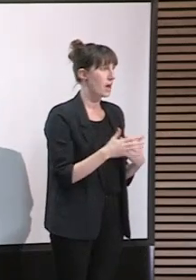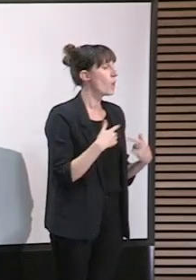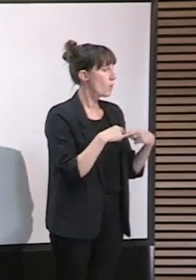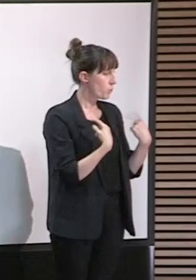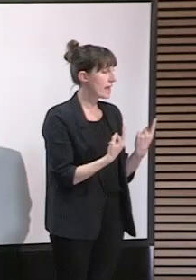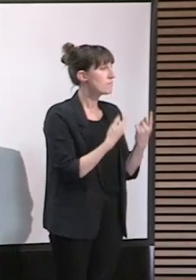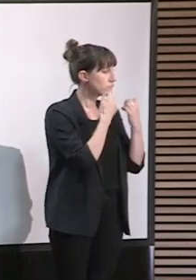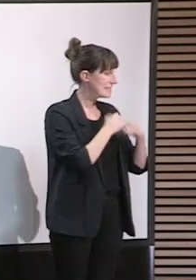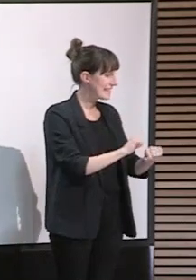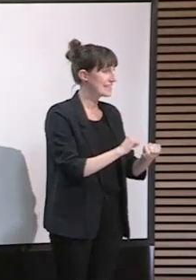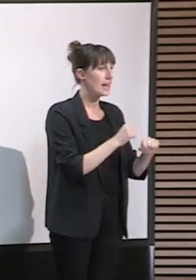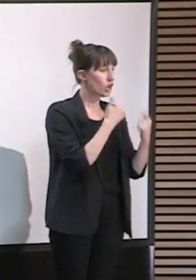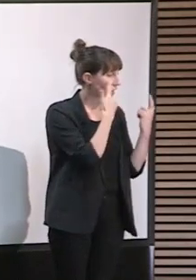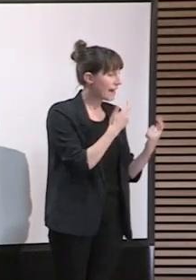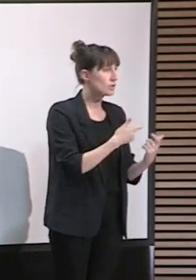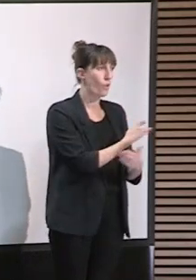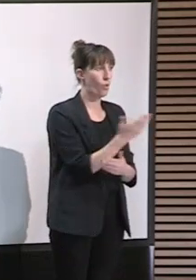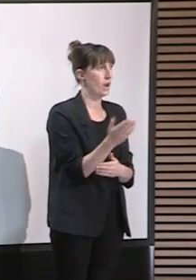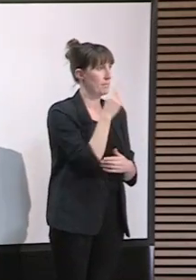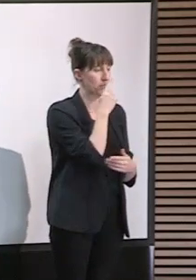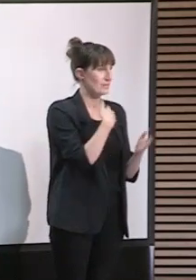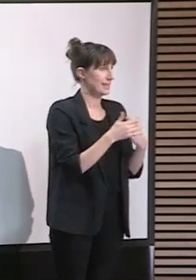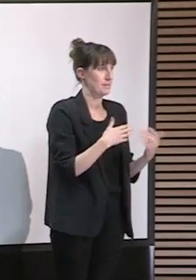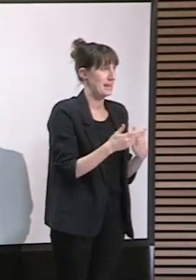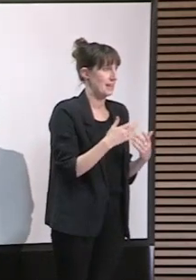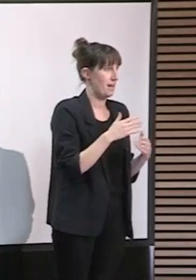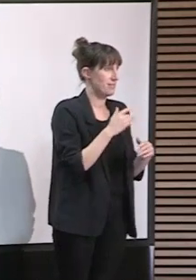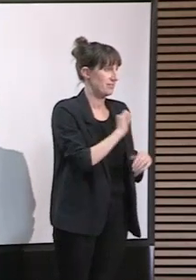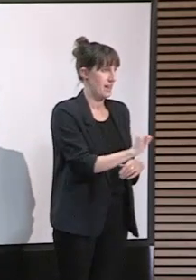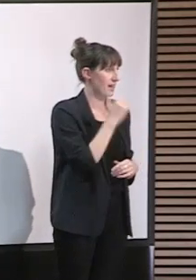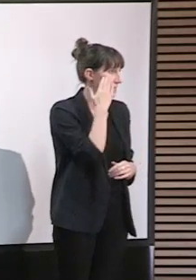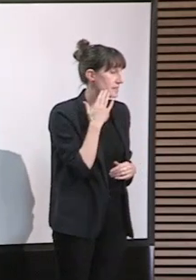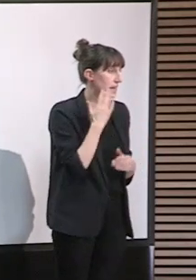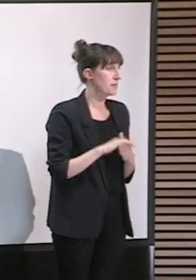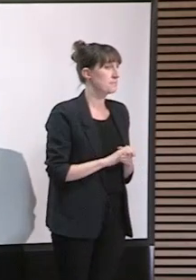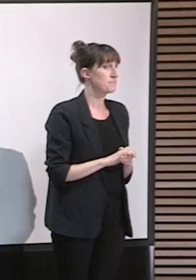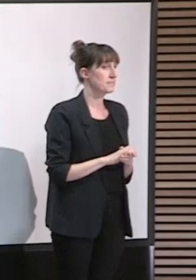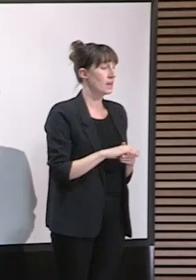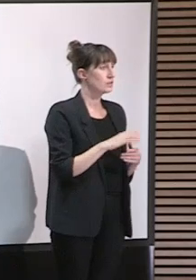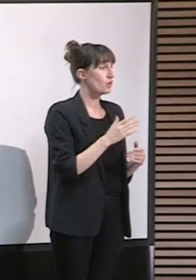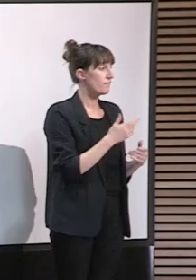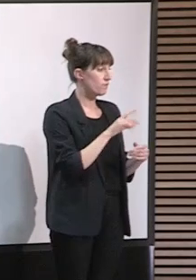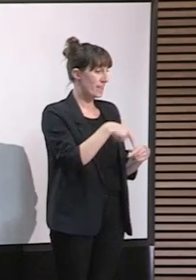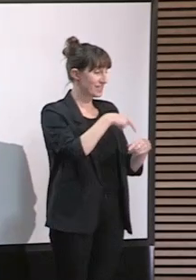No ethnicity should feel targeted. All the steps we have put in place is based on